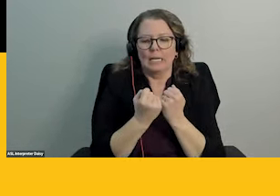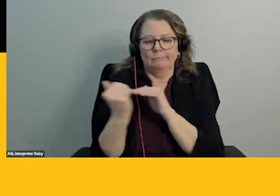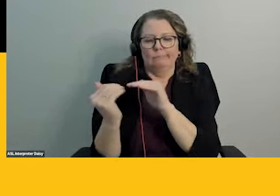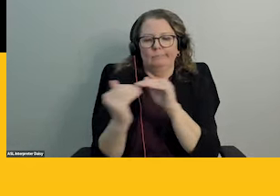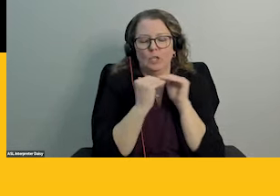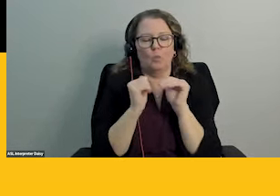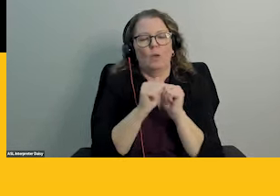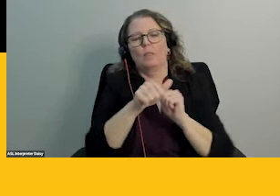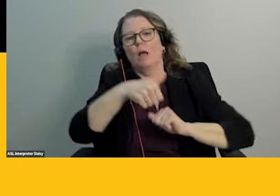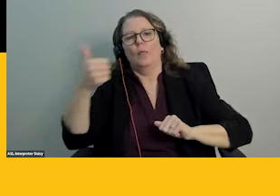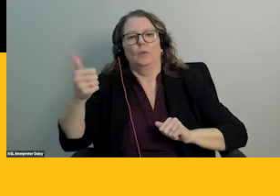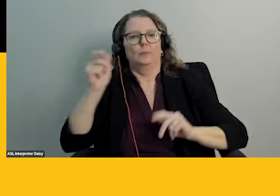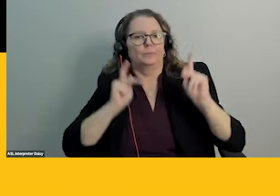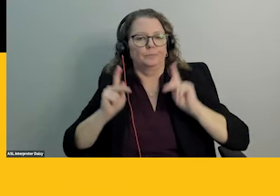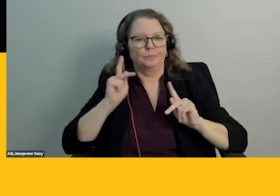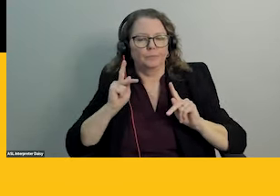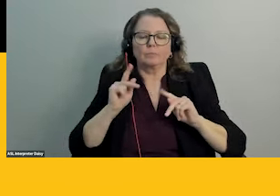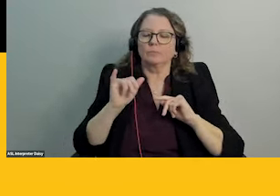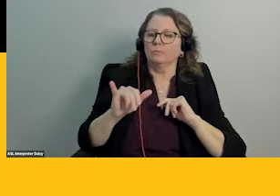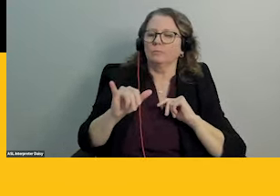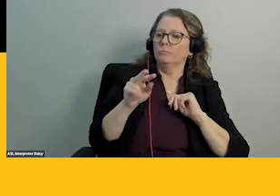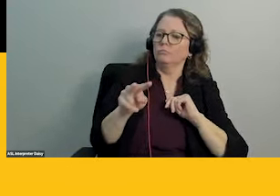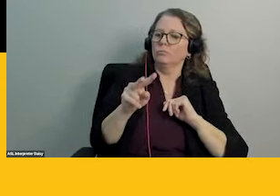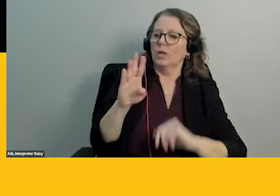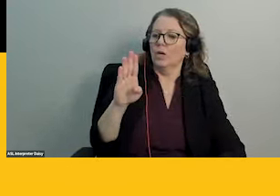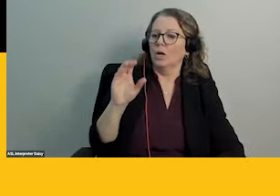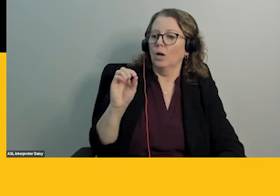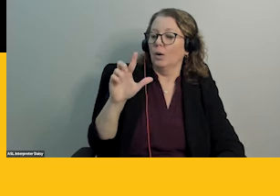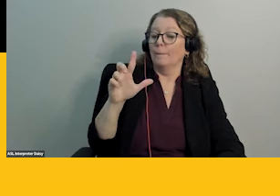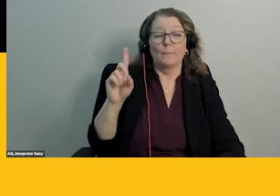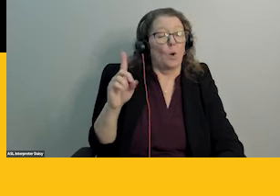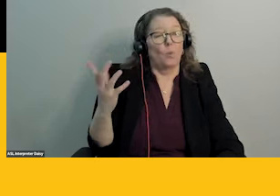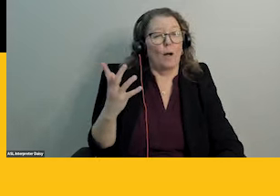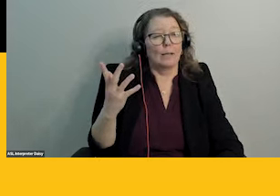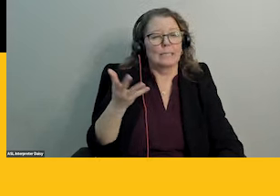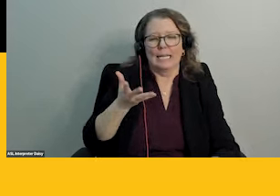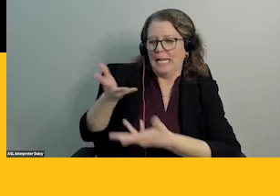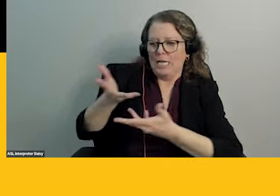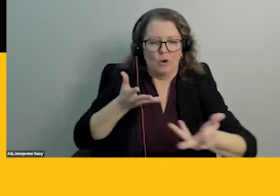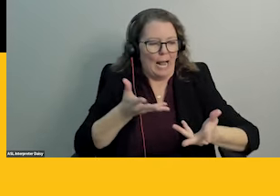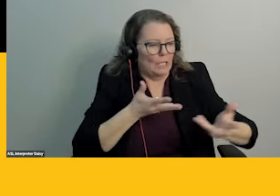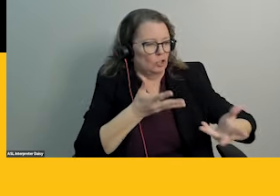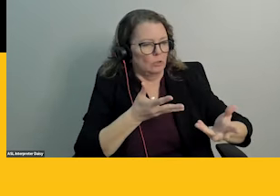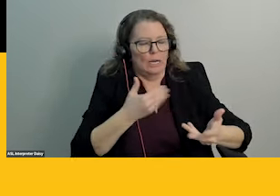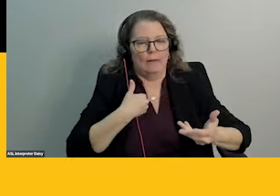And something I really bolded in that definition is that focus on the interaction with various barriers,